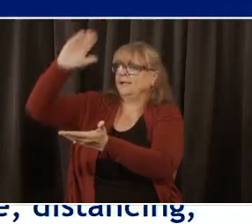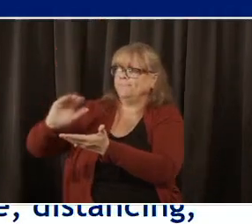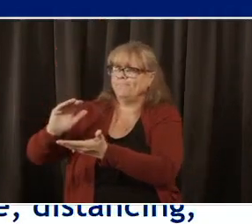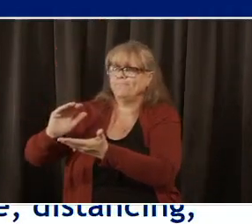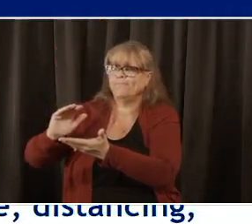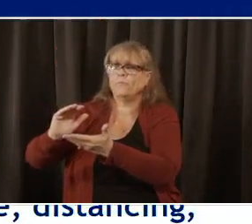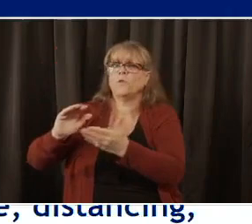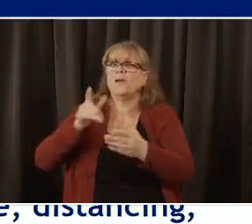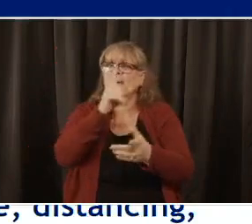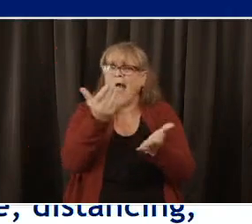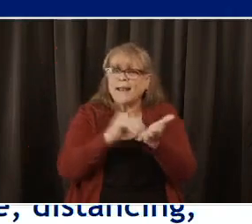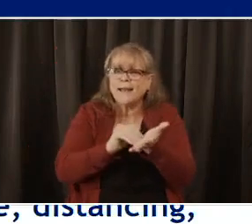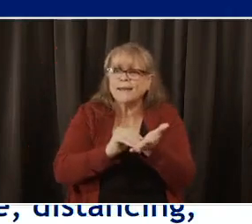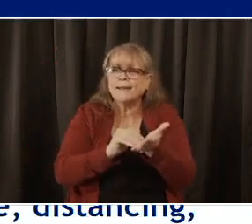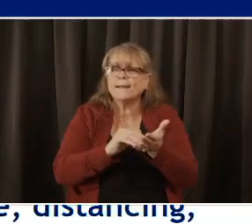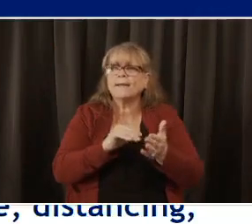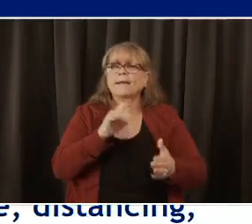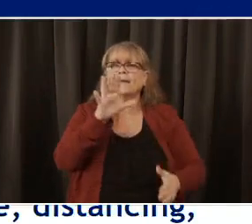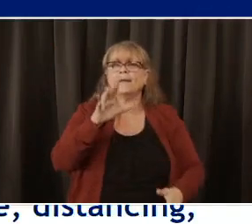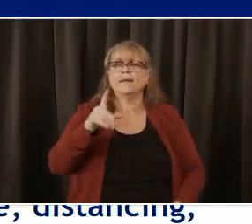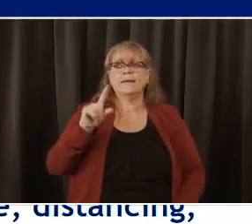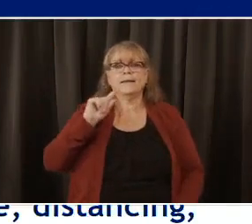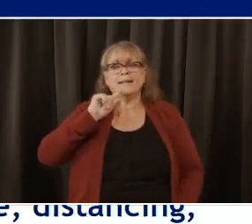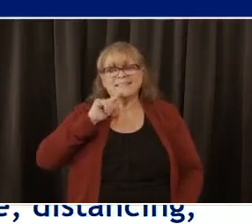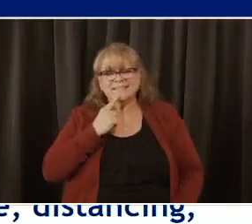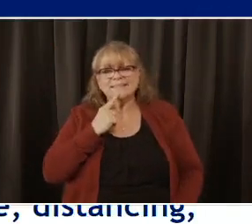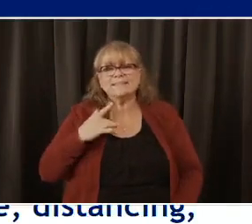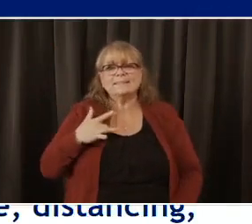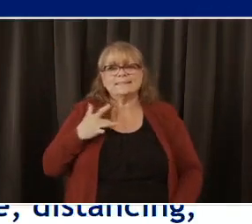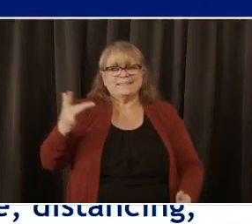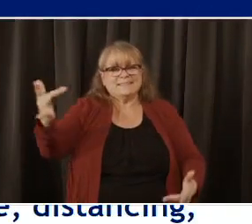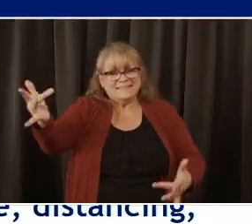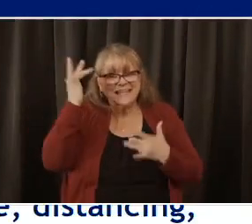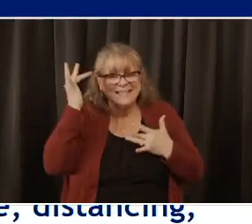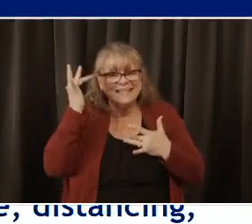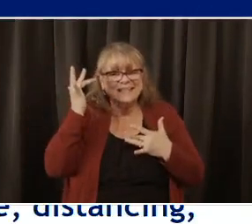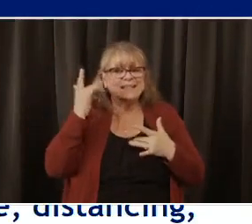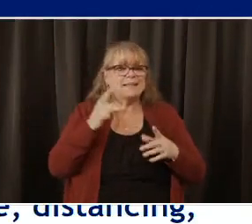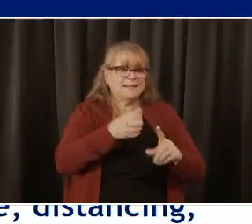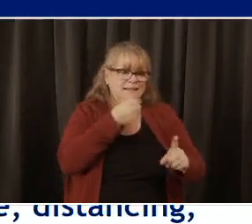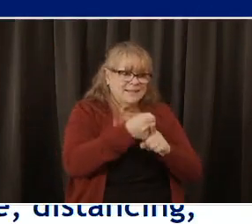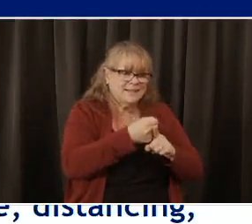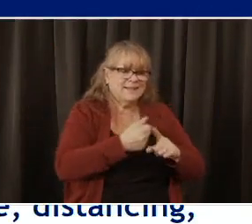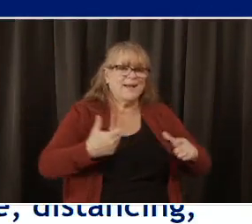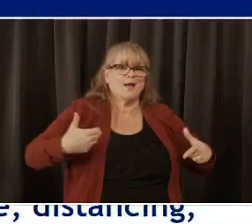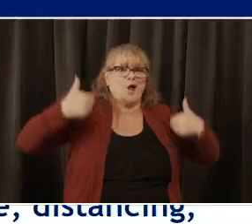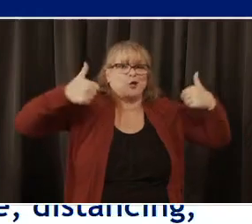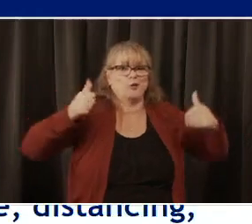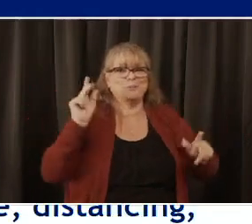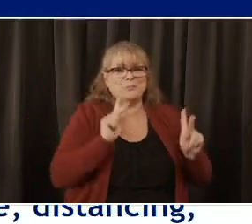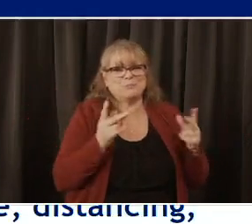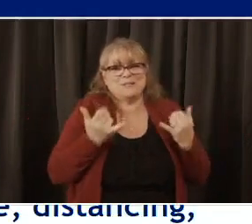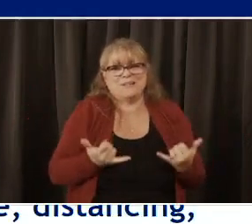And until we can get these decreasing or flat trends for all age groups in the state we really need people to keep wearing masks and keep